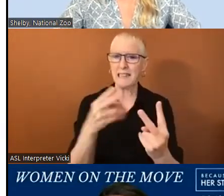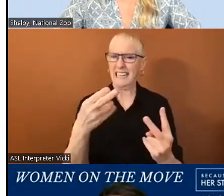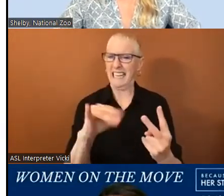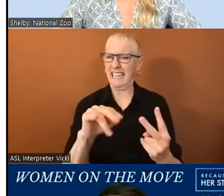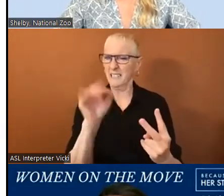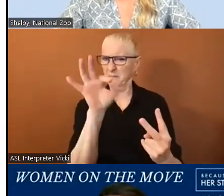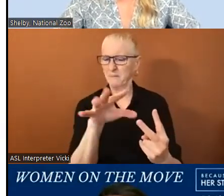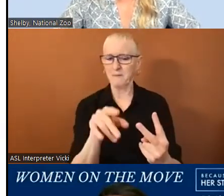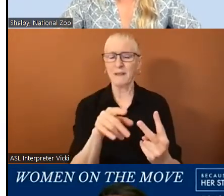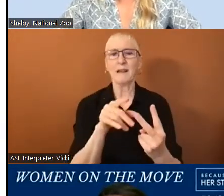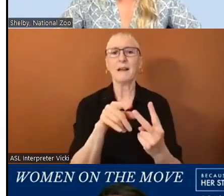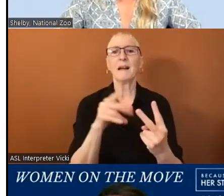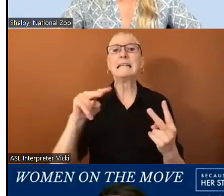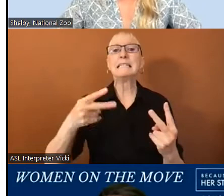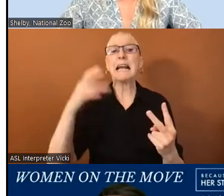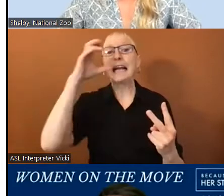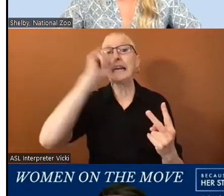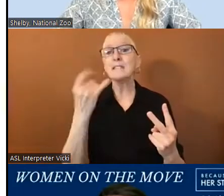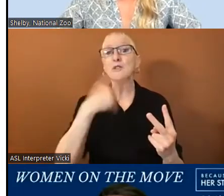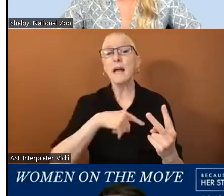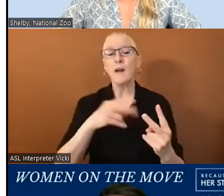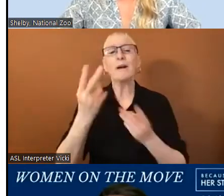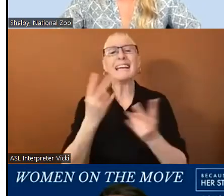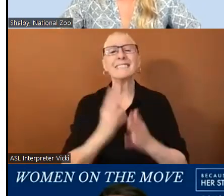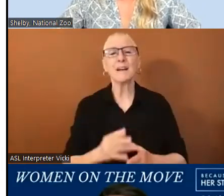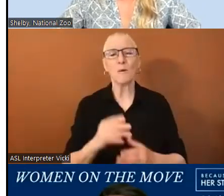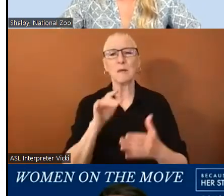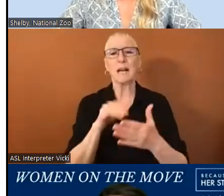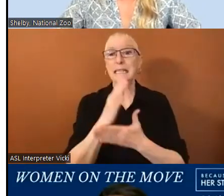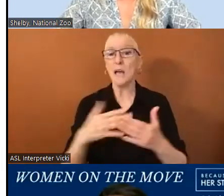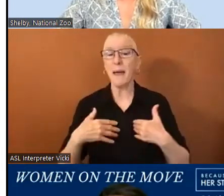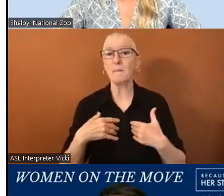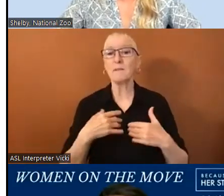our second guest today studies some animals that migrate and have babies in different places, too.